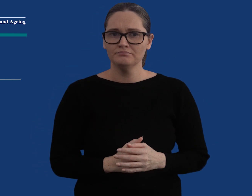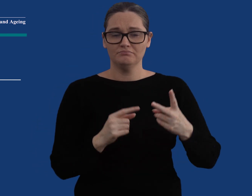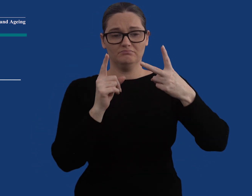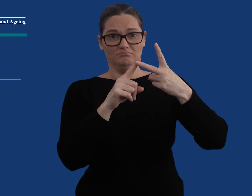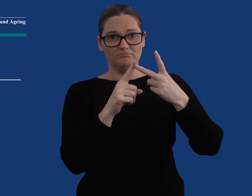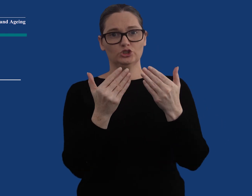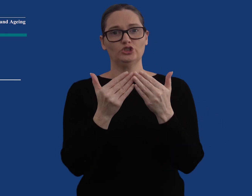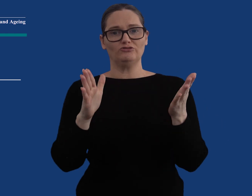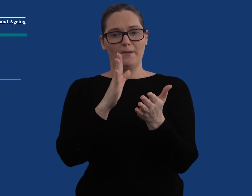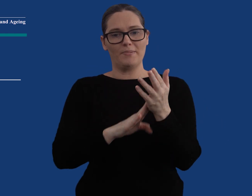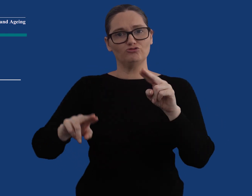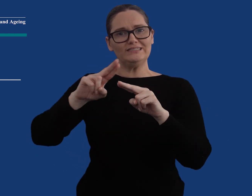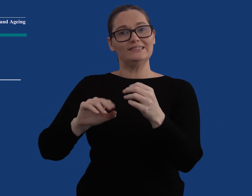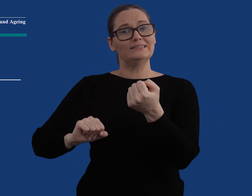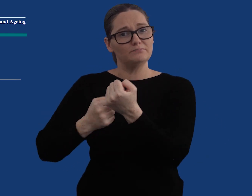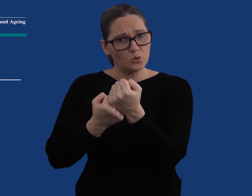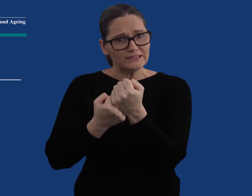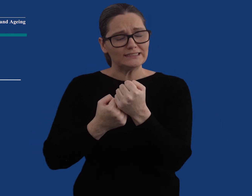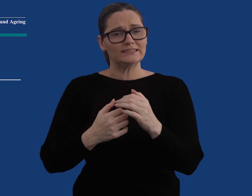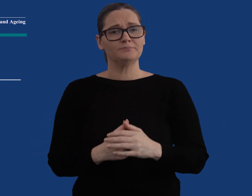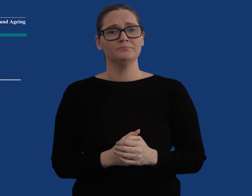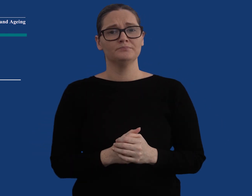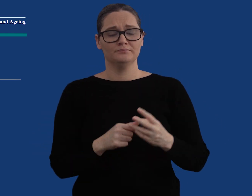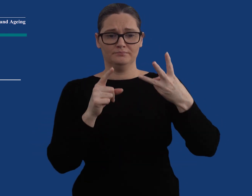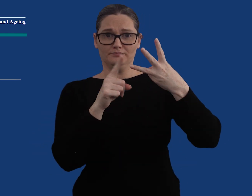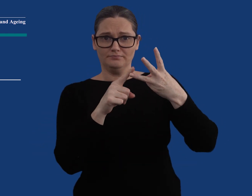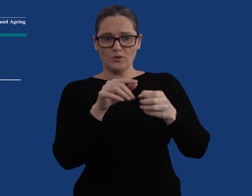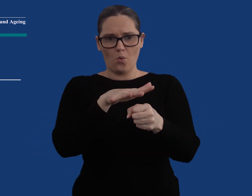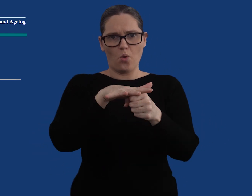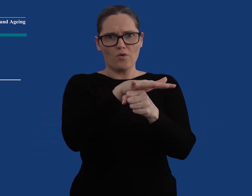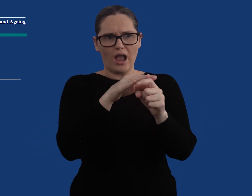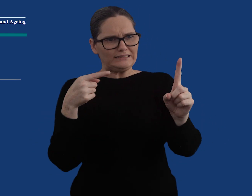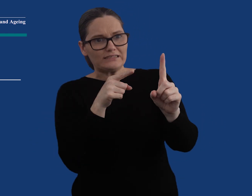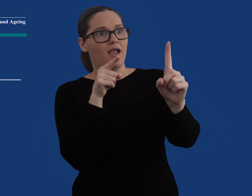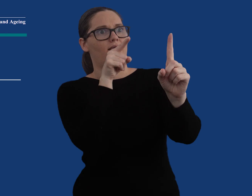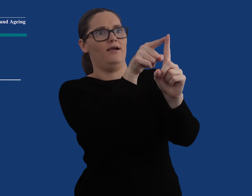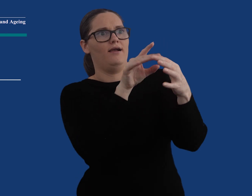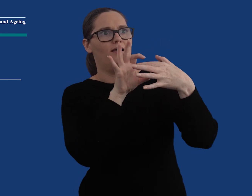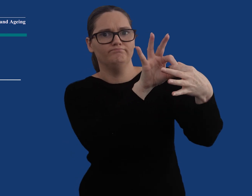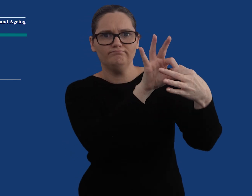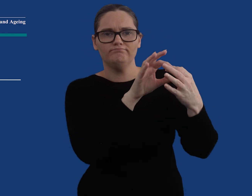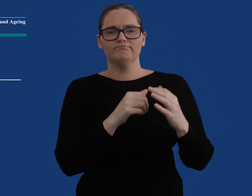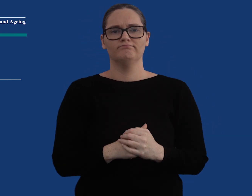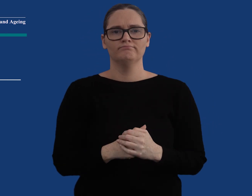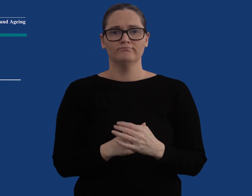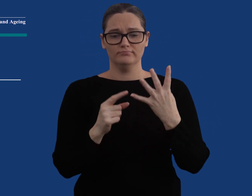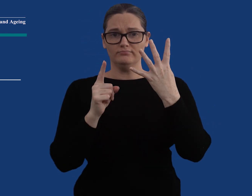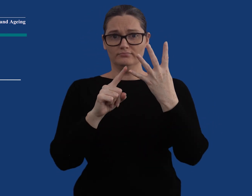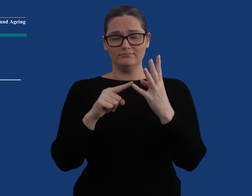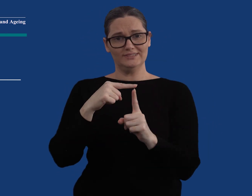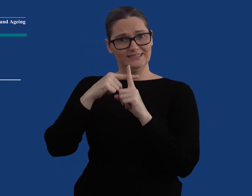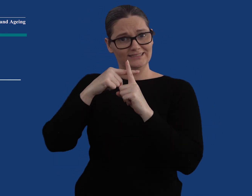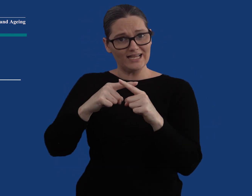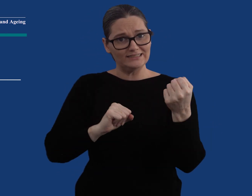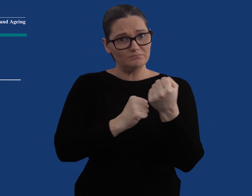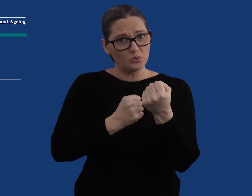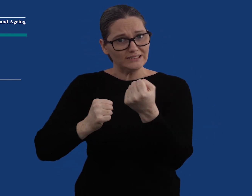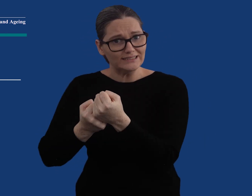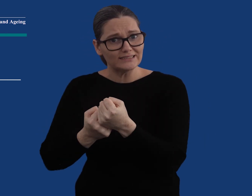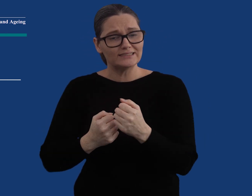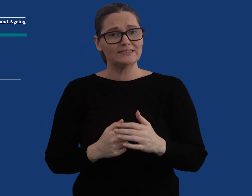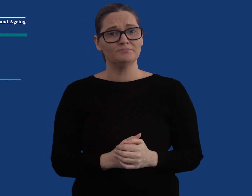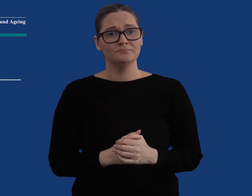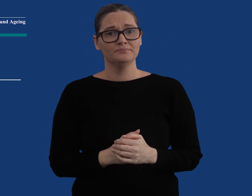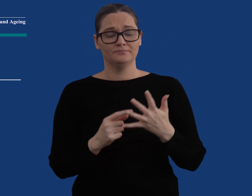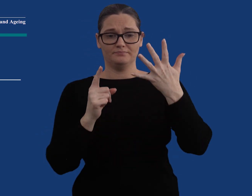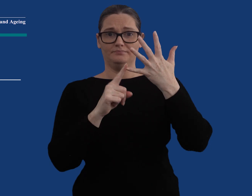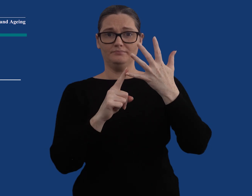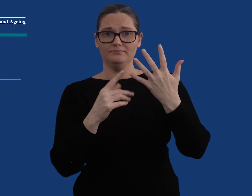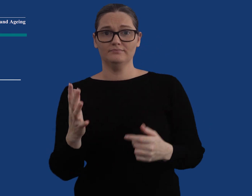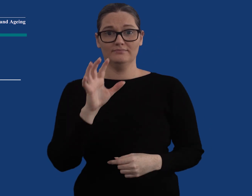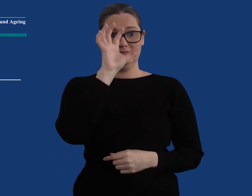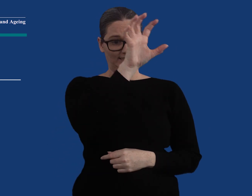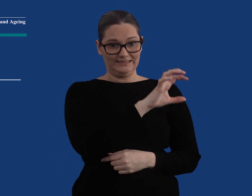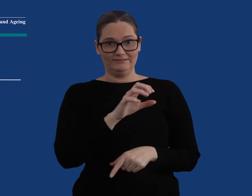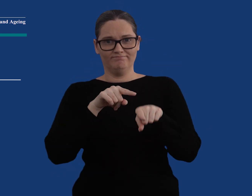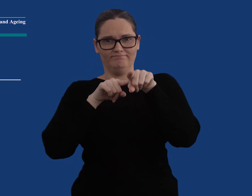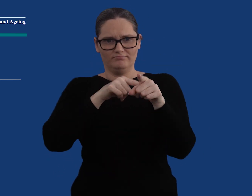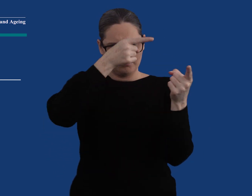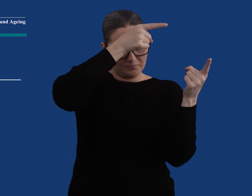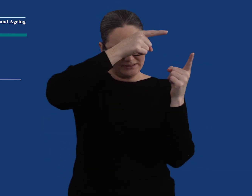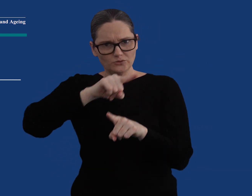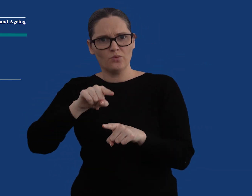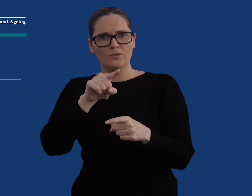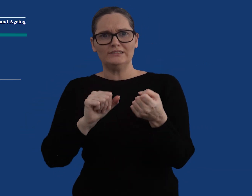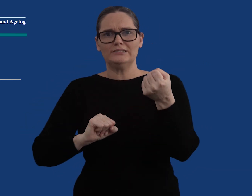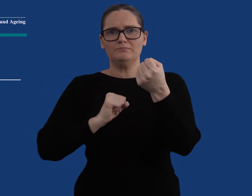general parenting supports, local navigation, targeted supports and state measures